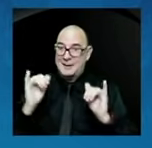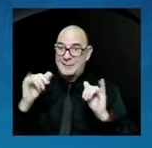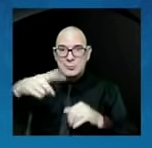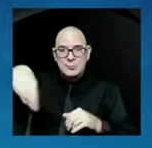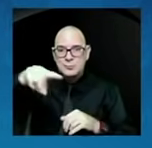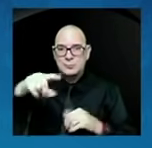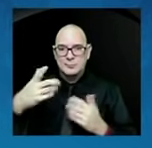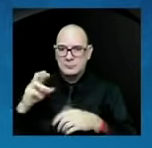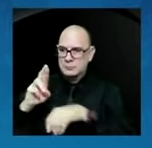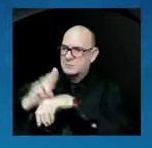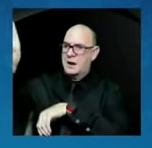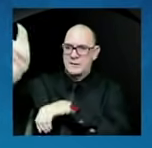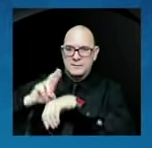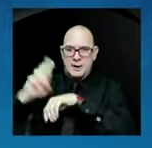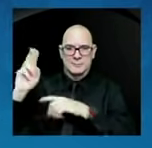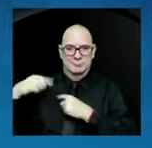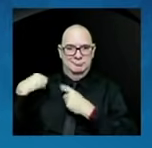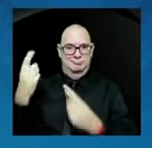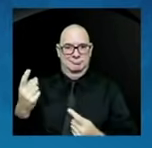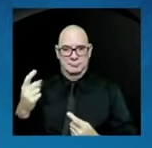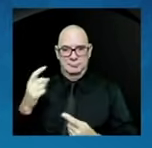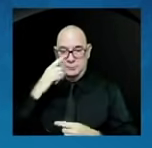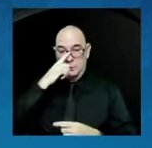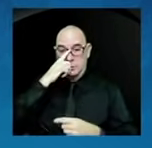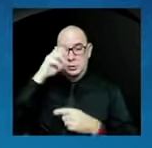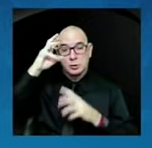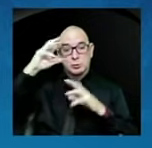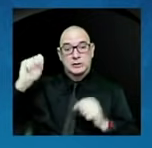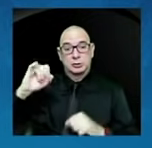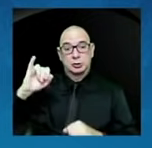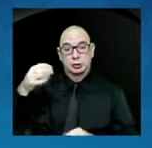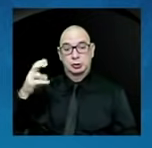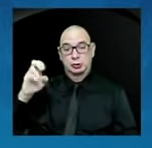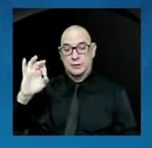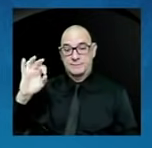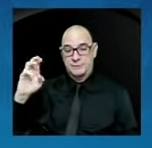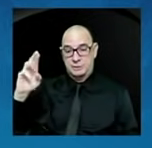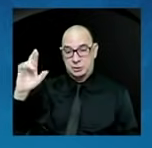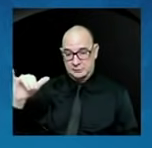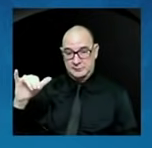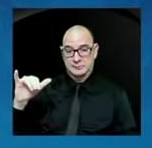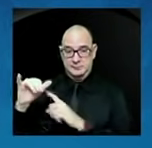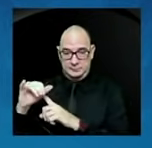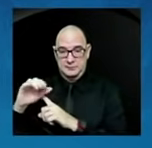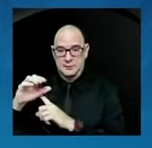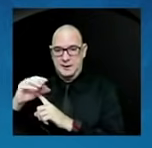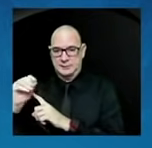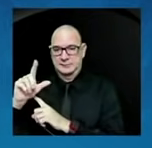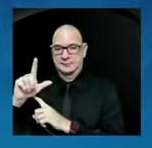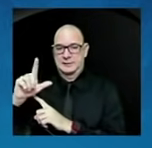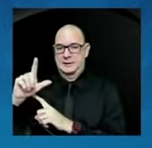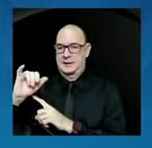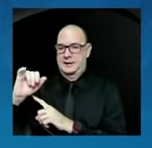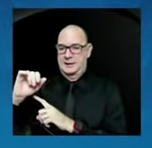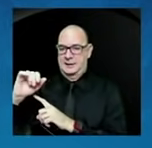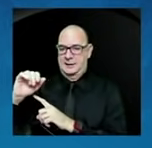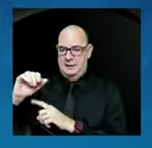HAVE SO MANY OF YOU. LIGHT GAVE PNT JOHN